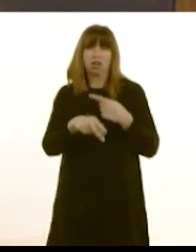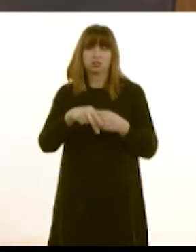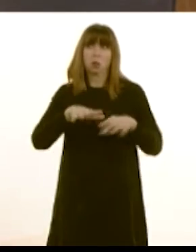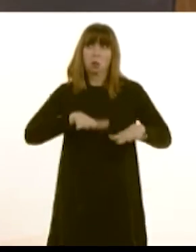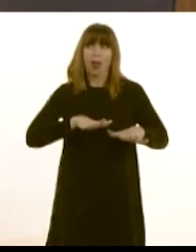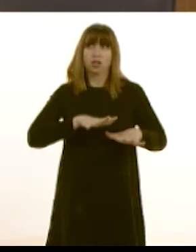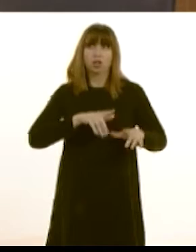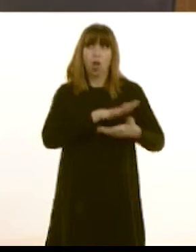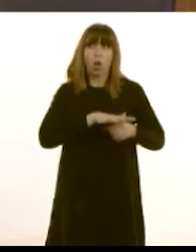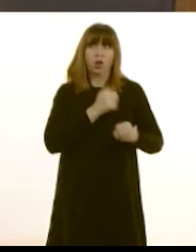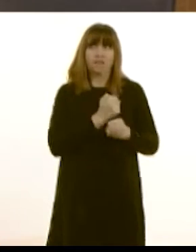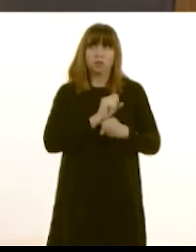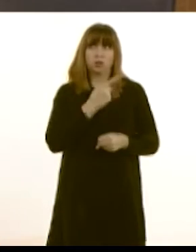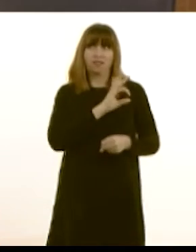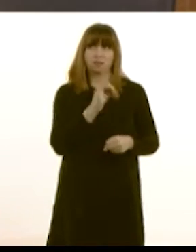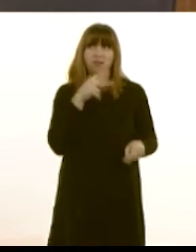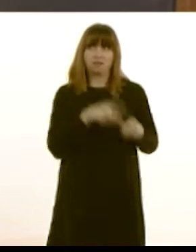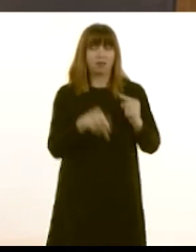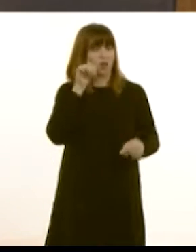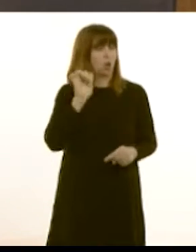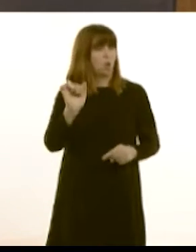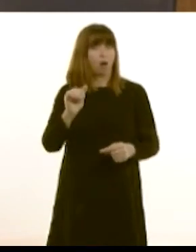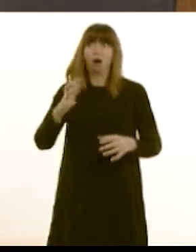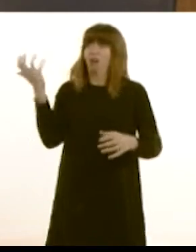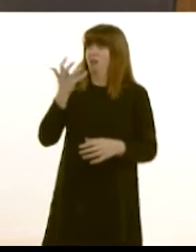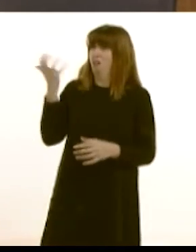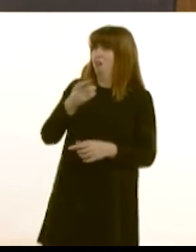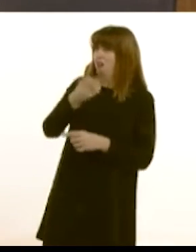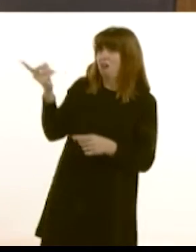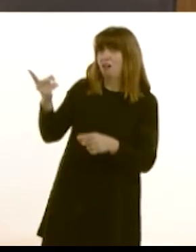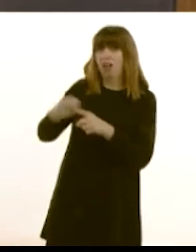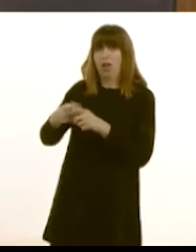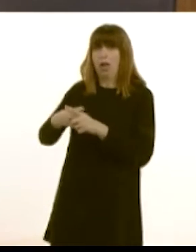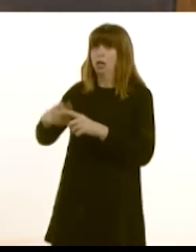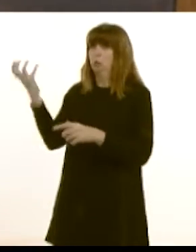That seems unambitious compared to their colleagues elsewhere in England.